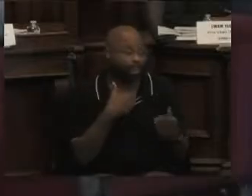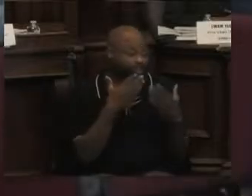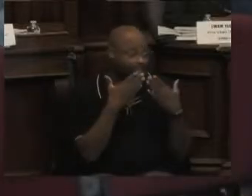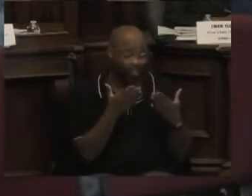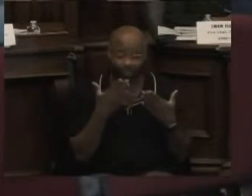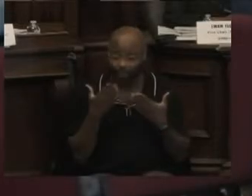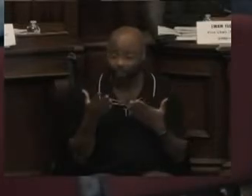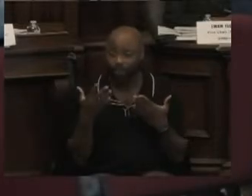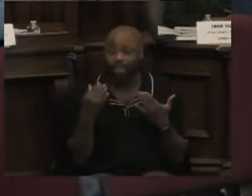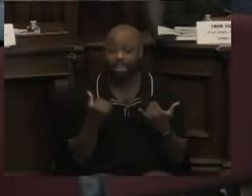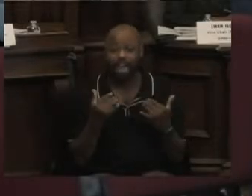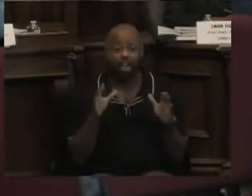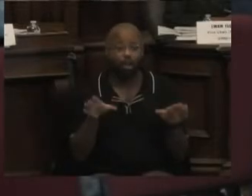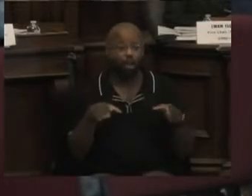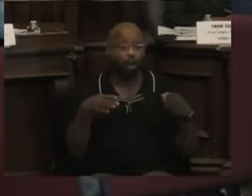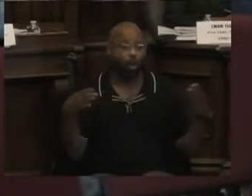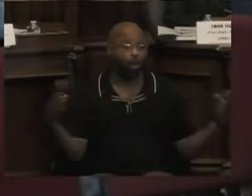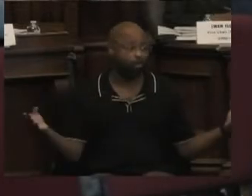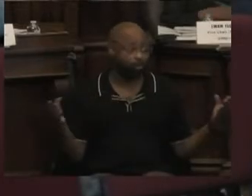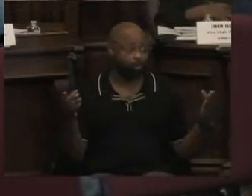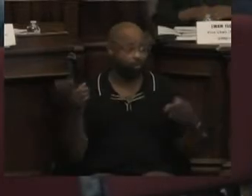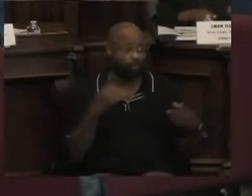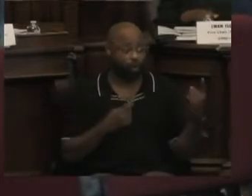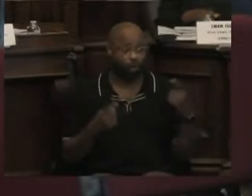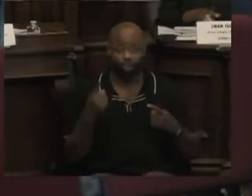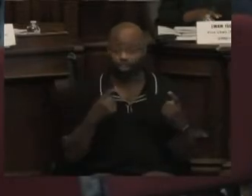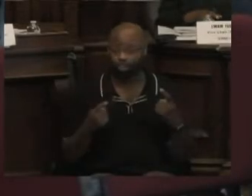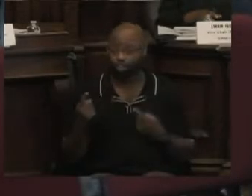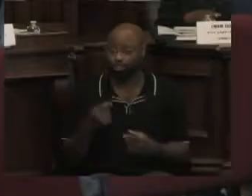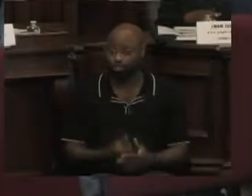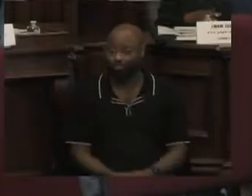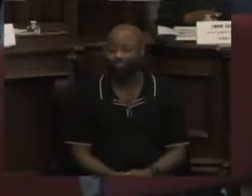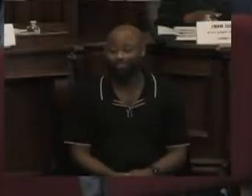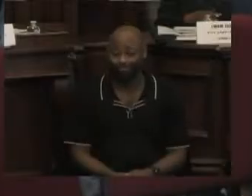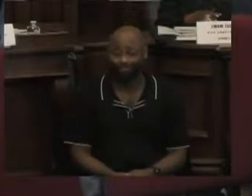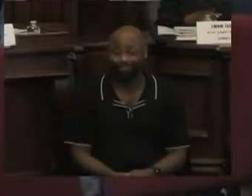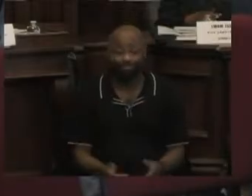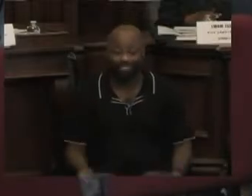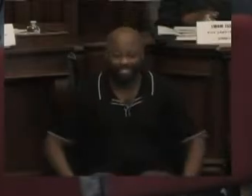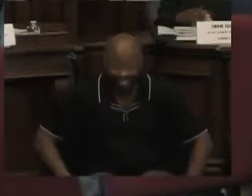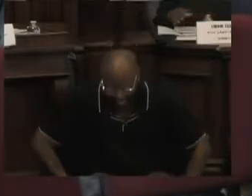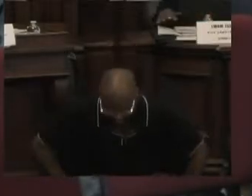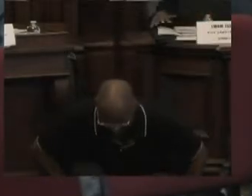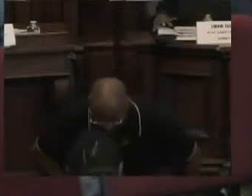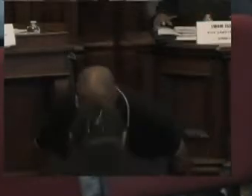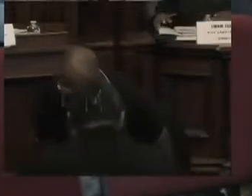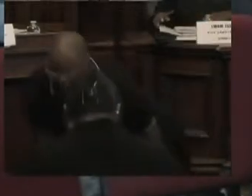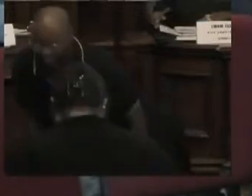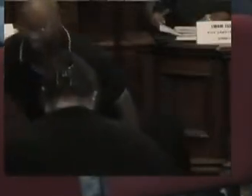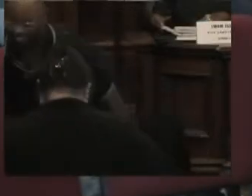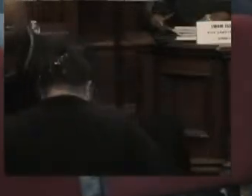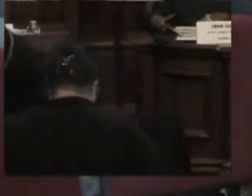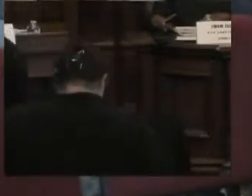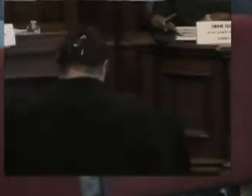of oversight. This is the next evolution of it. I thank you,